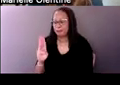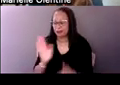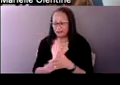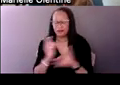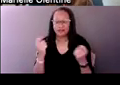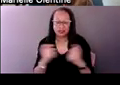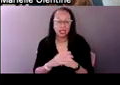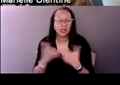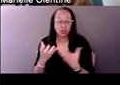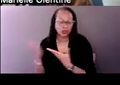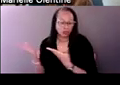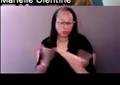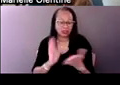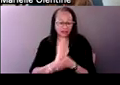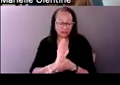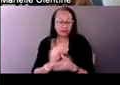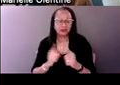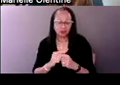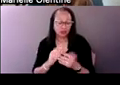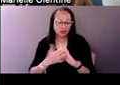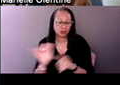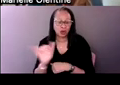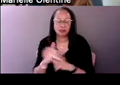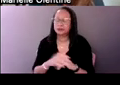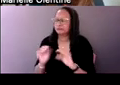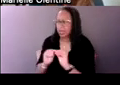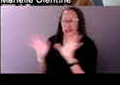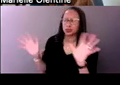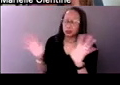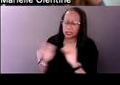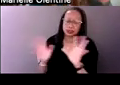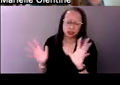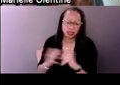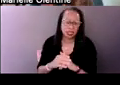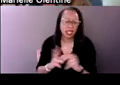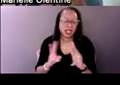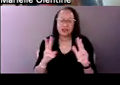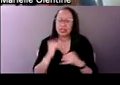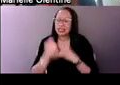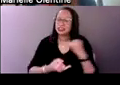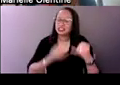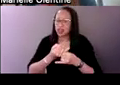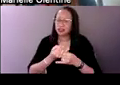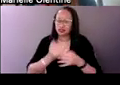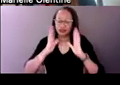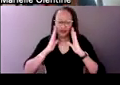because Yousef, our director's, motivation was to